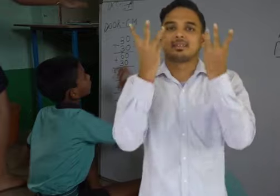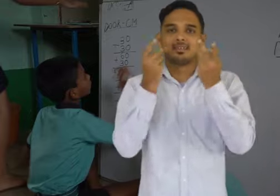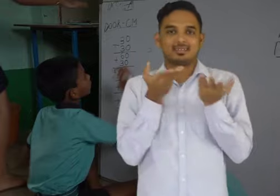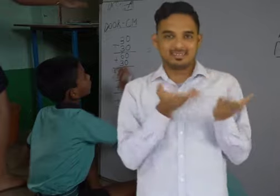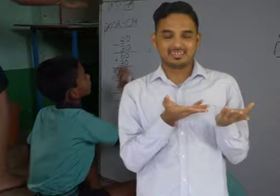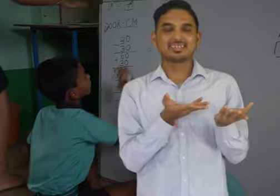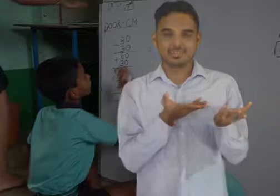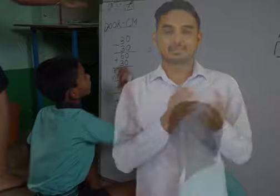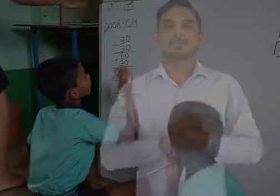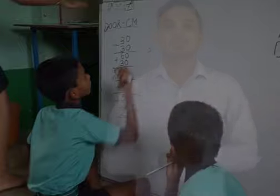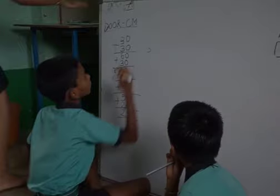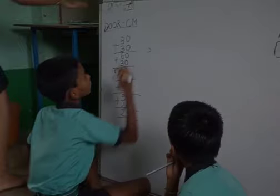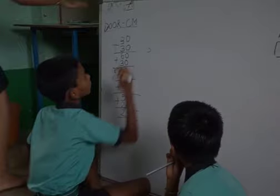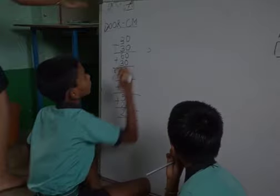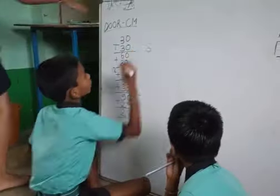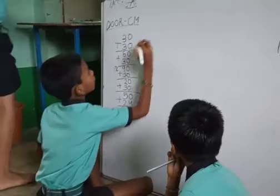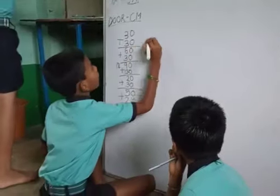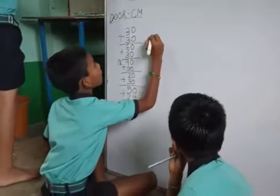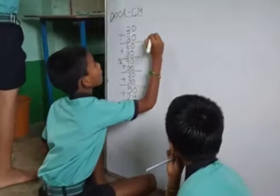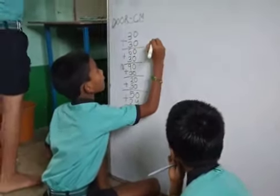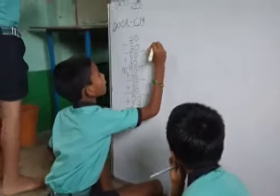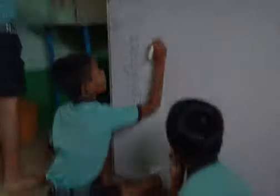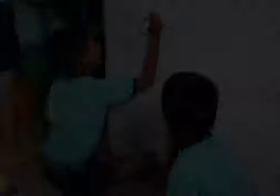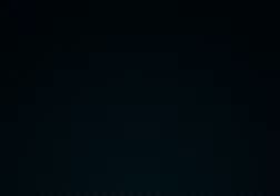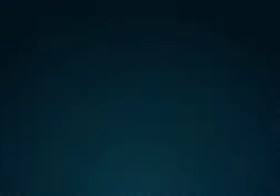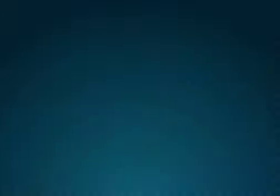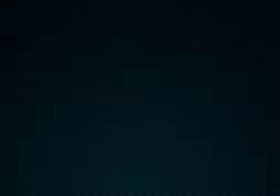this helps the children understand addition